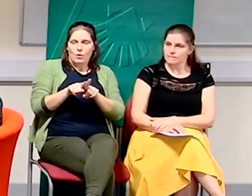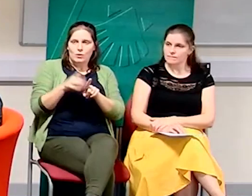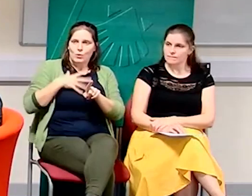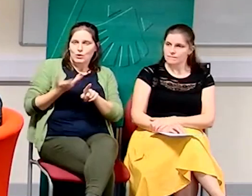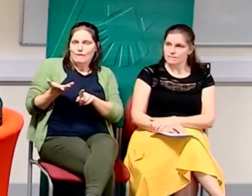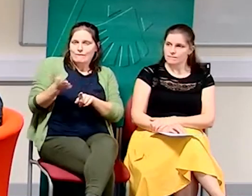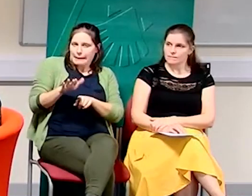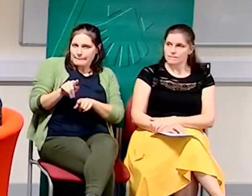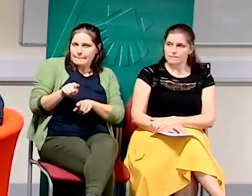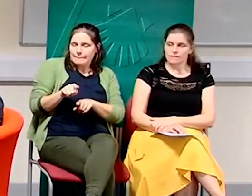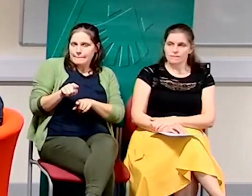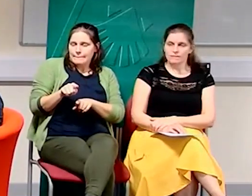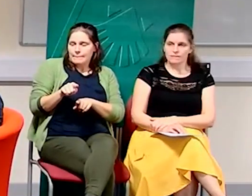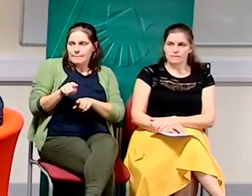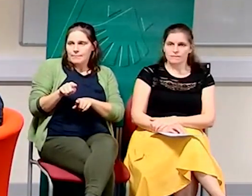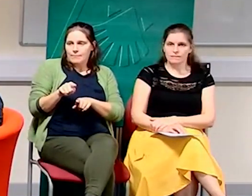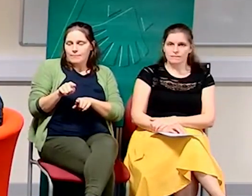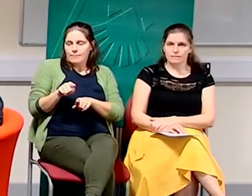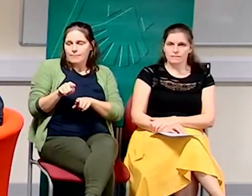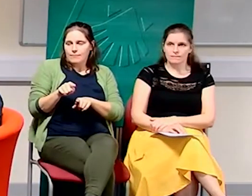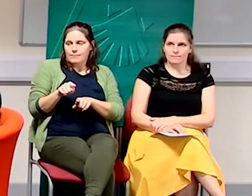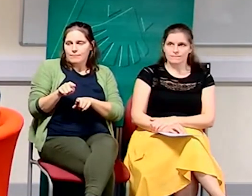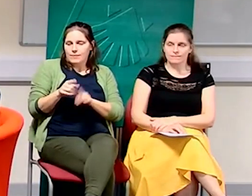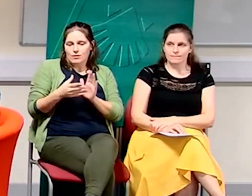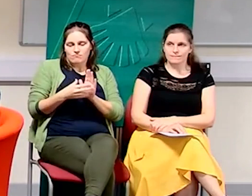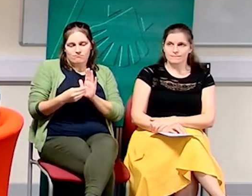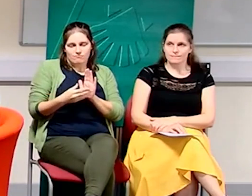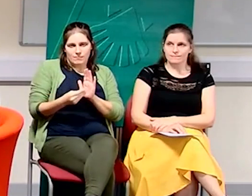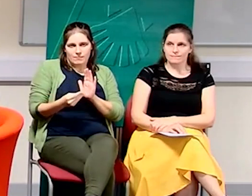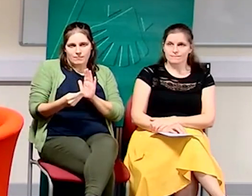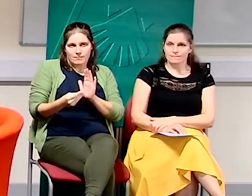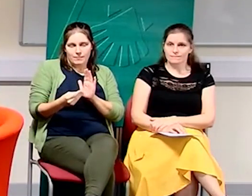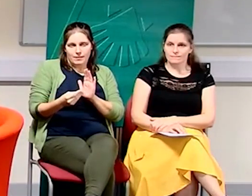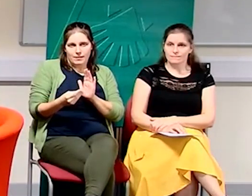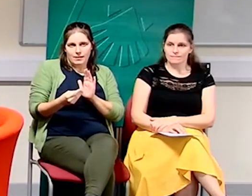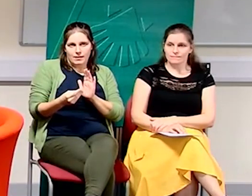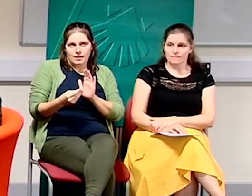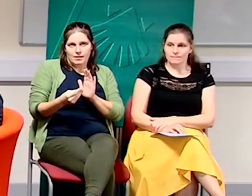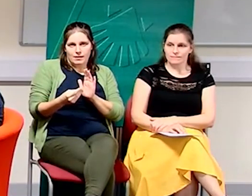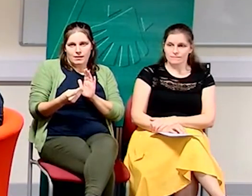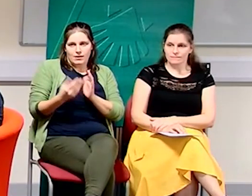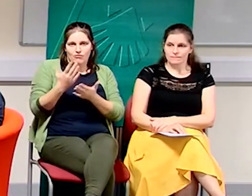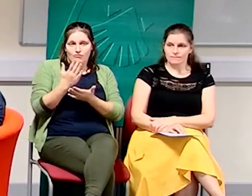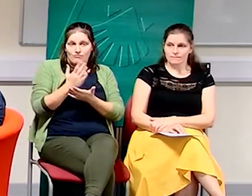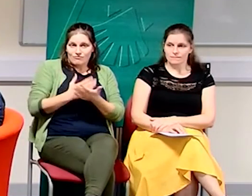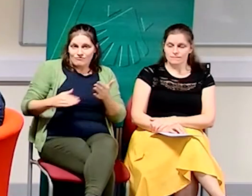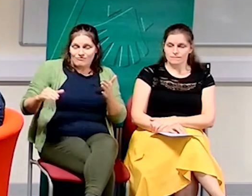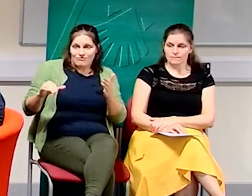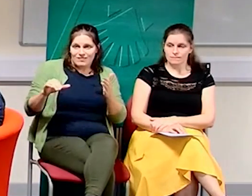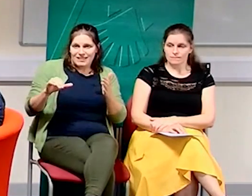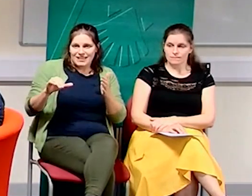to that um so for example it's really difficult to get support for anything in face to face at